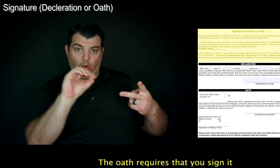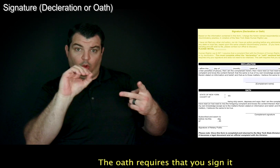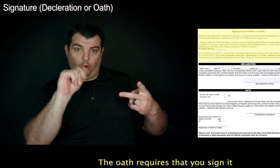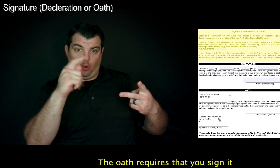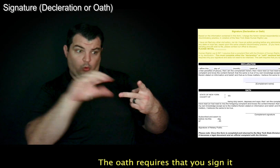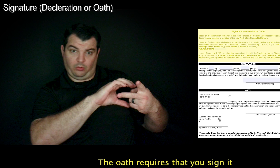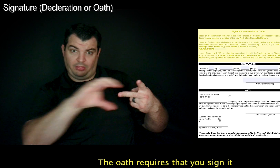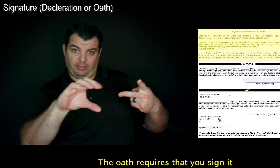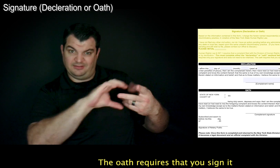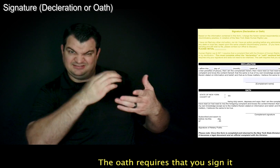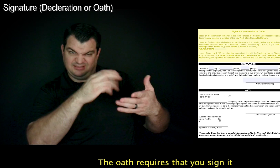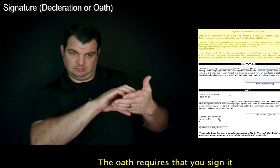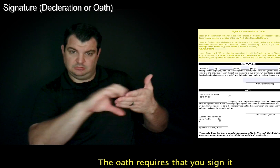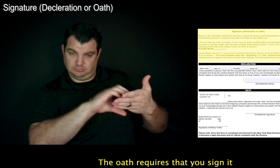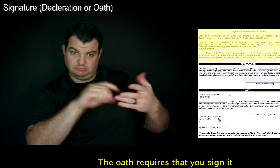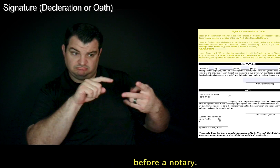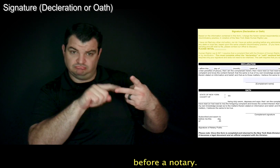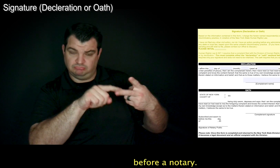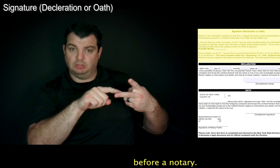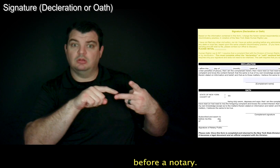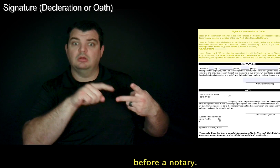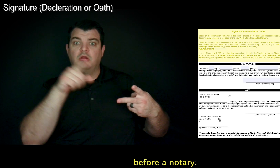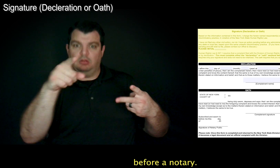The oath requires that you sign it before a notary.